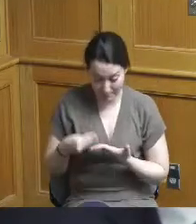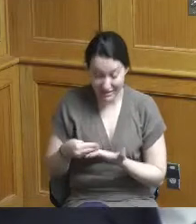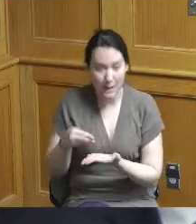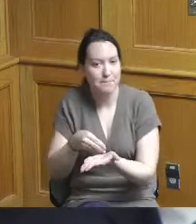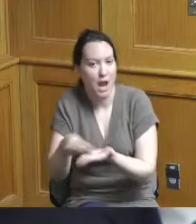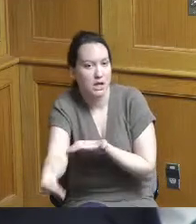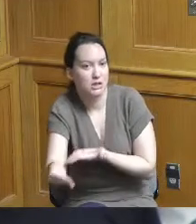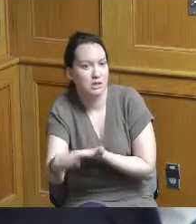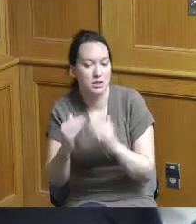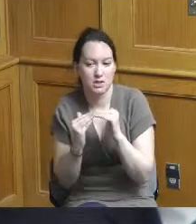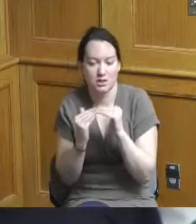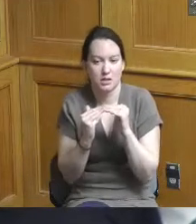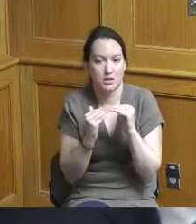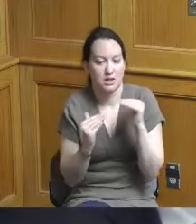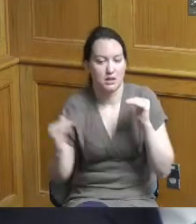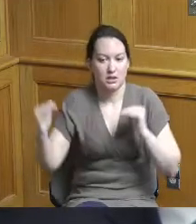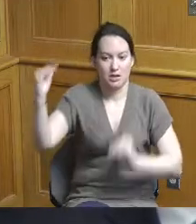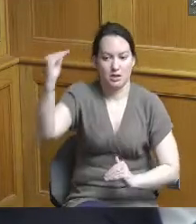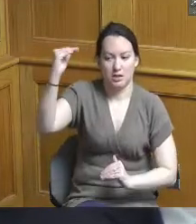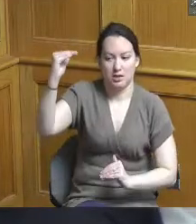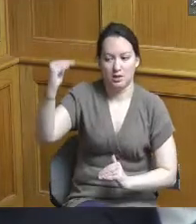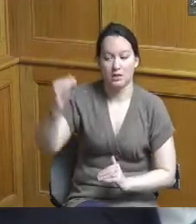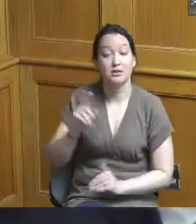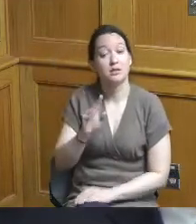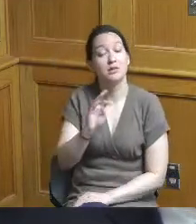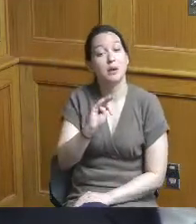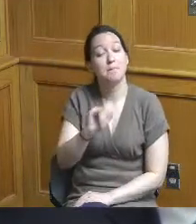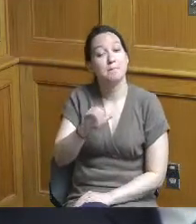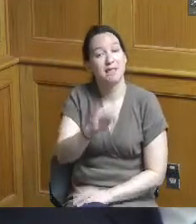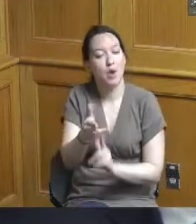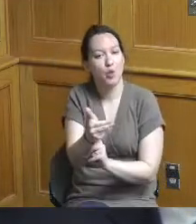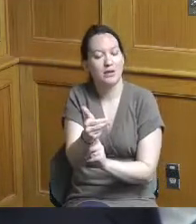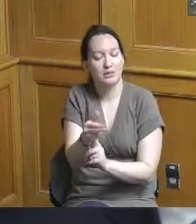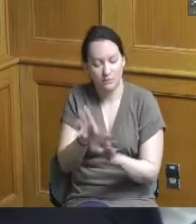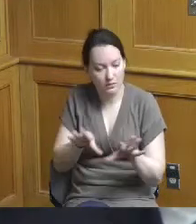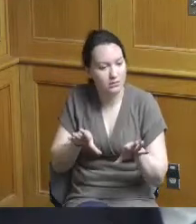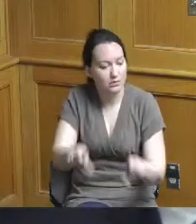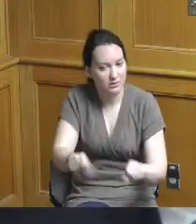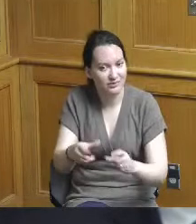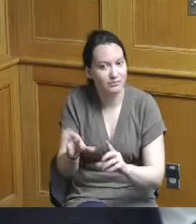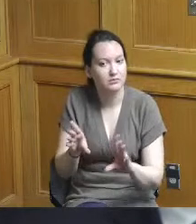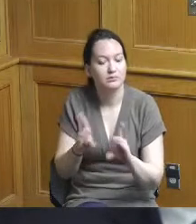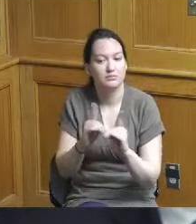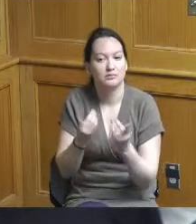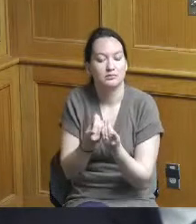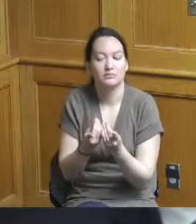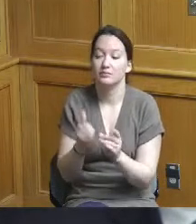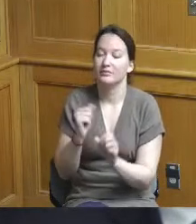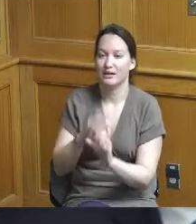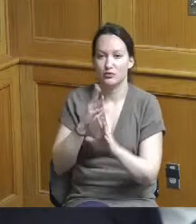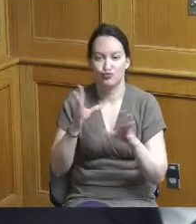Was the removal of the Millennium Hotel from the convention district and the ability to attract a